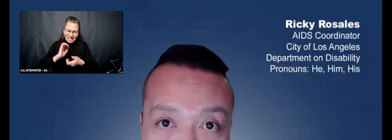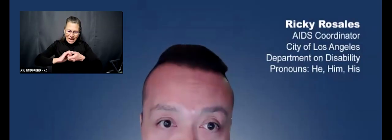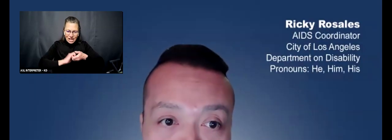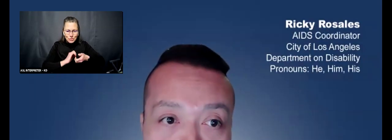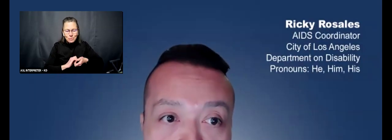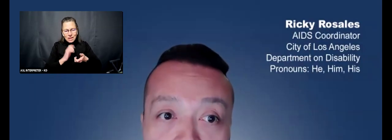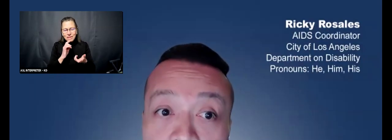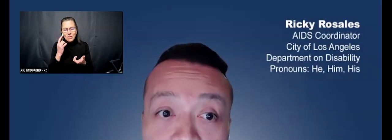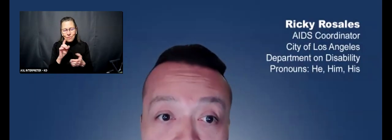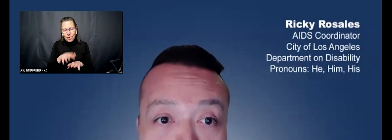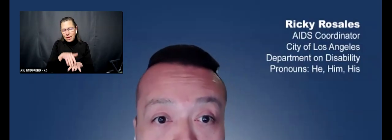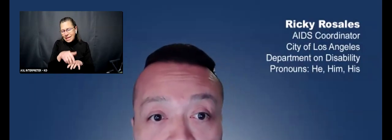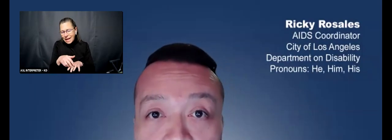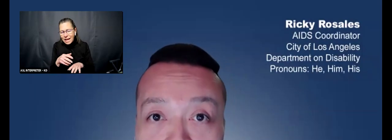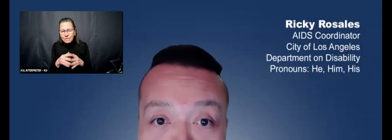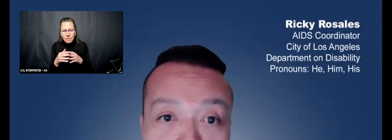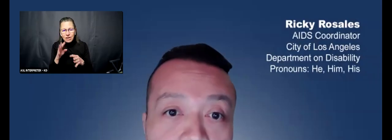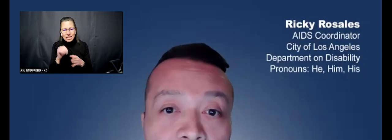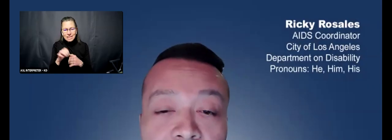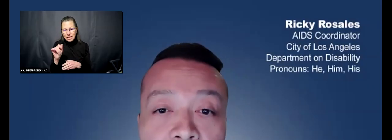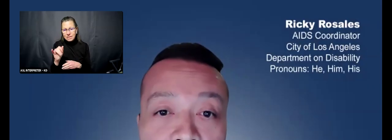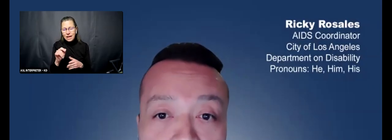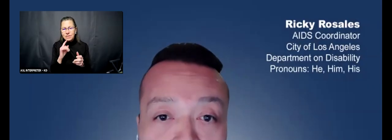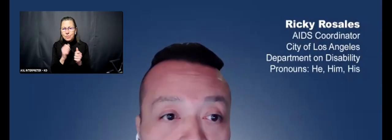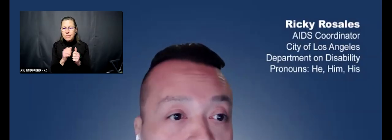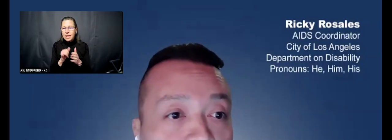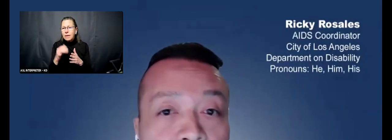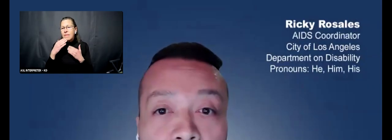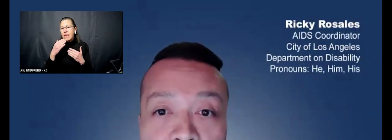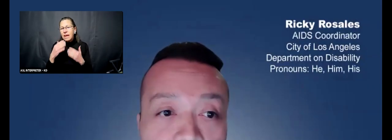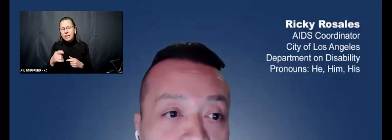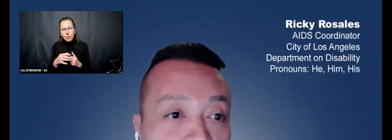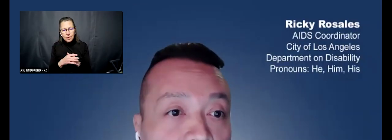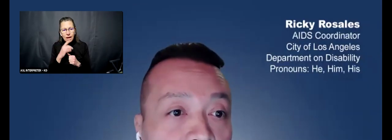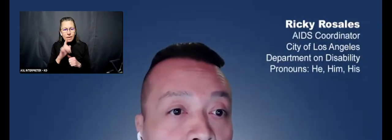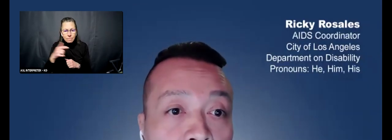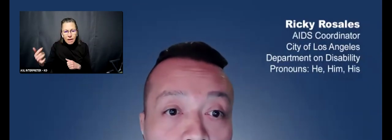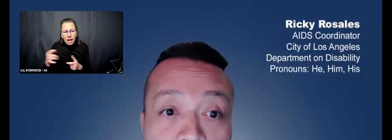Angeles. And with that, I will say thank you and pass it on to Aaron Celious and Michelle Enfield,